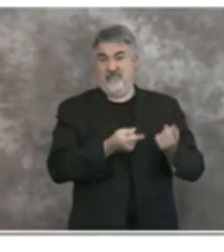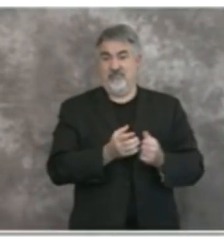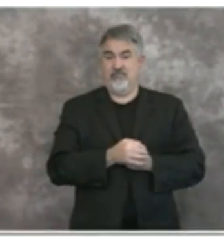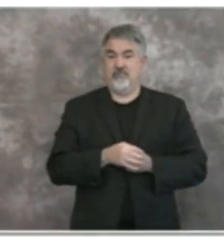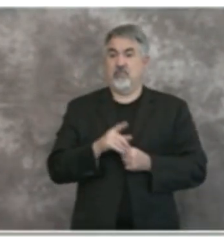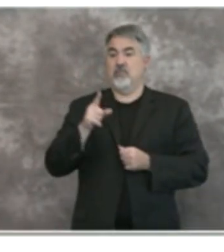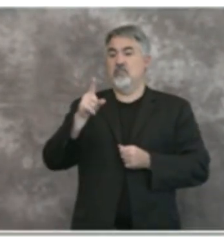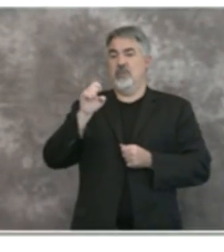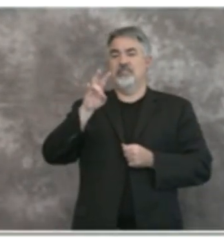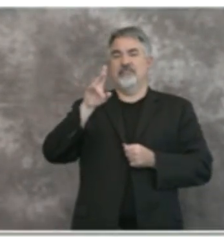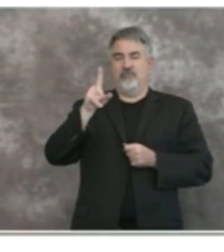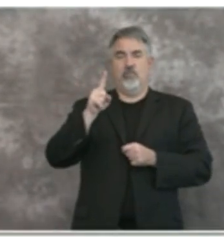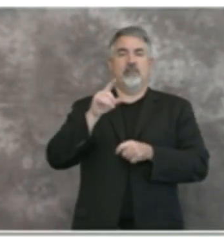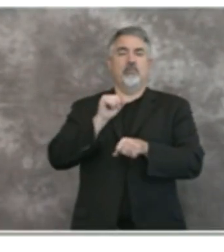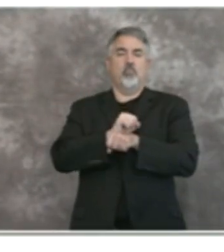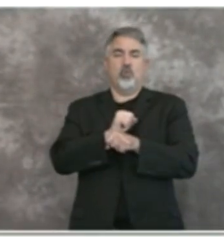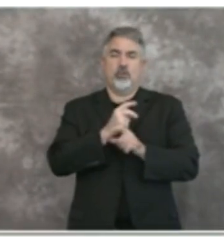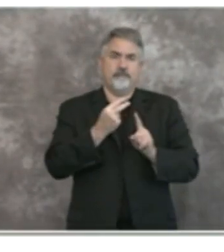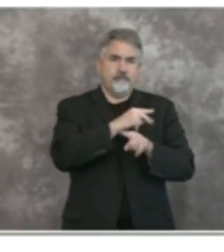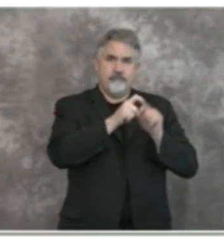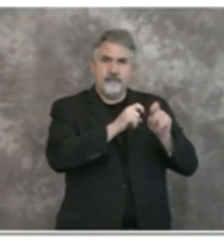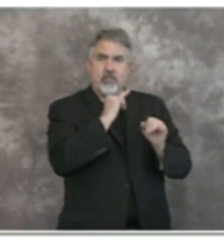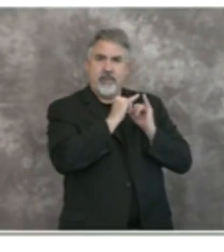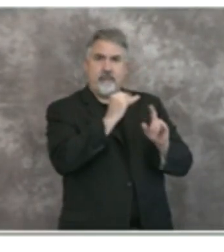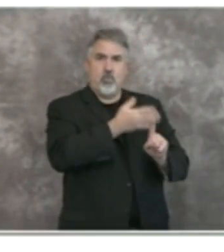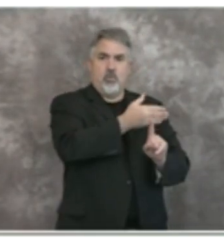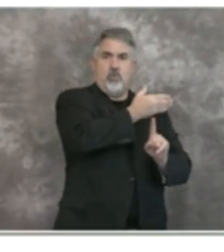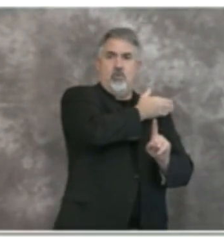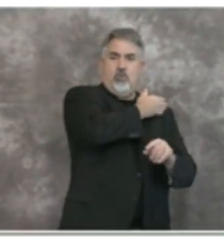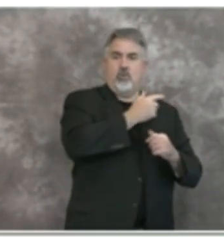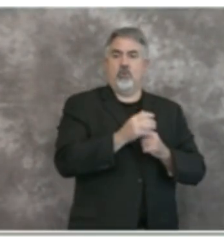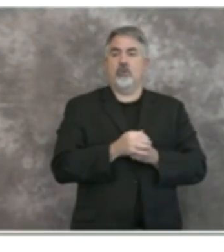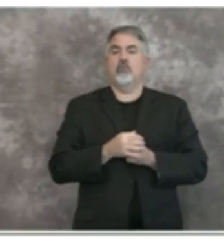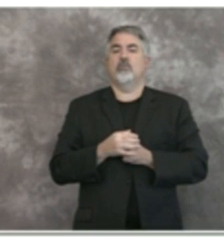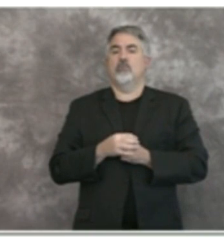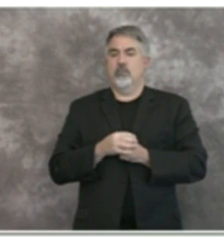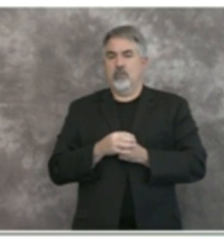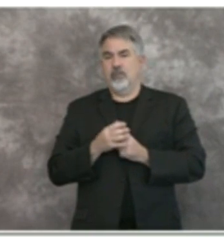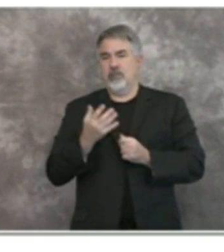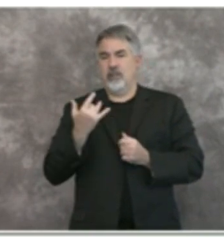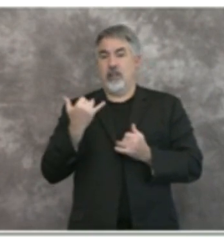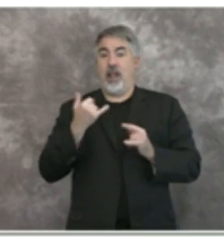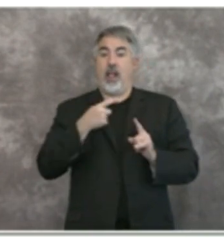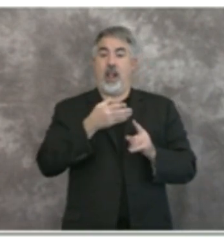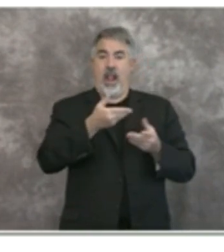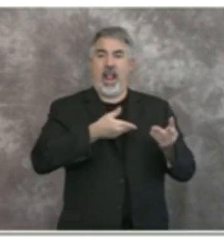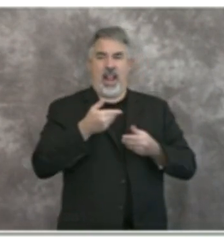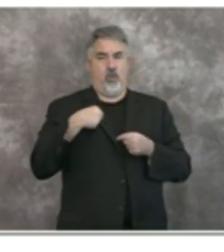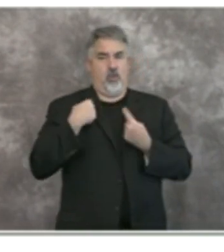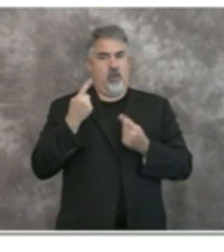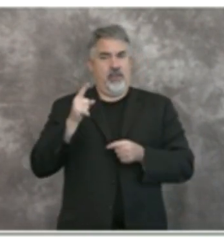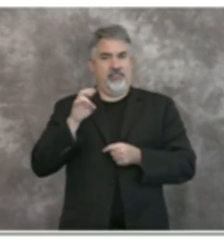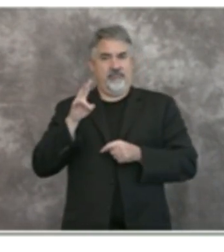SUSTAINED INCREASE IN TESTING. WE'RE NOW OVER 88,000 TOTAL TEST PERFORMED. WE HAVE A 171